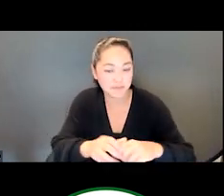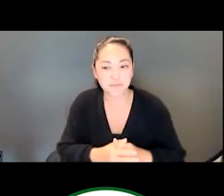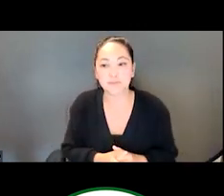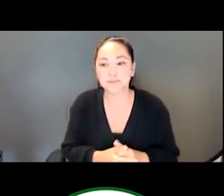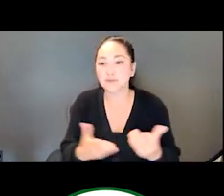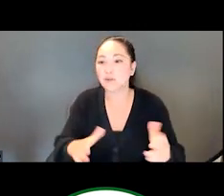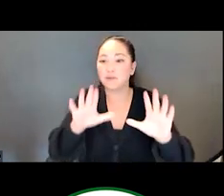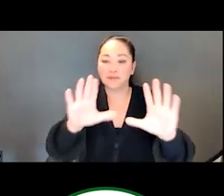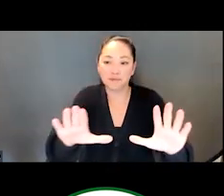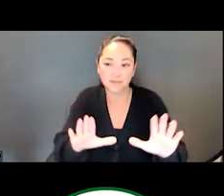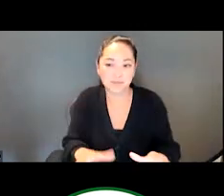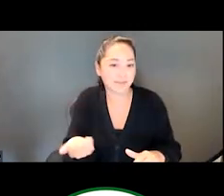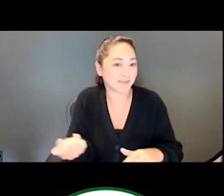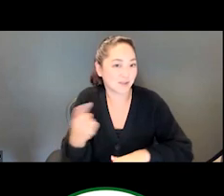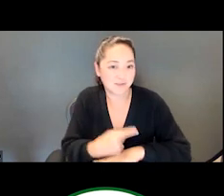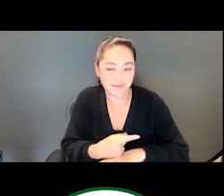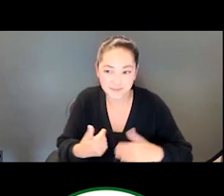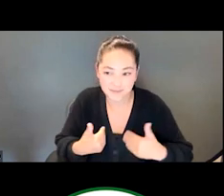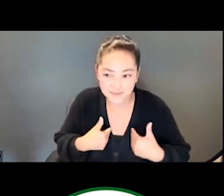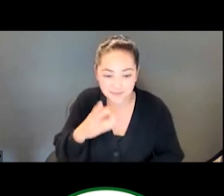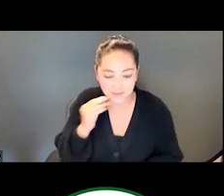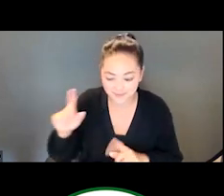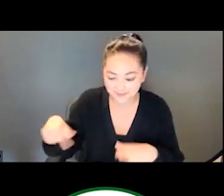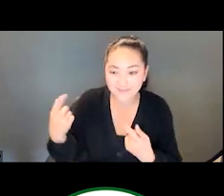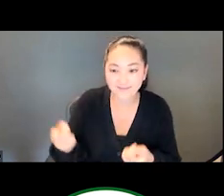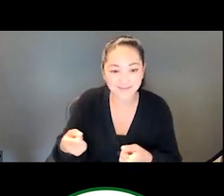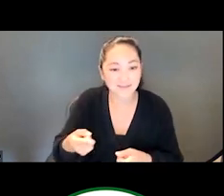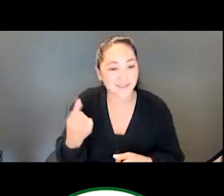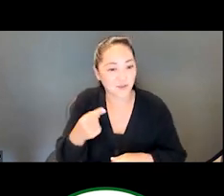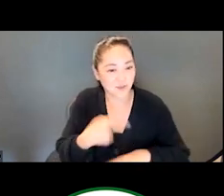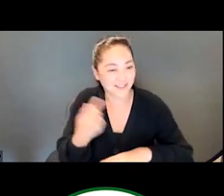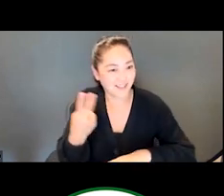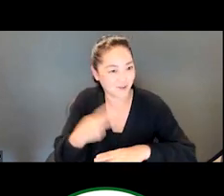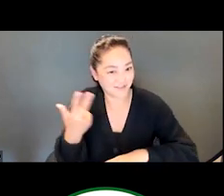you all for being here with us and for joining us for our final conference event before TLAC